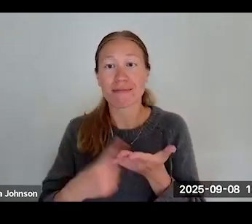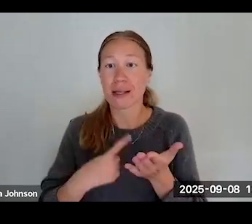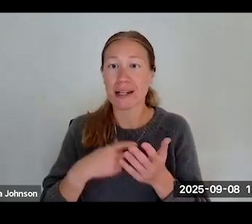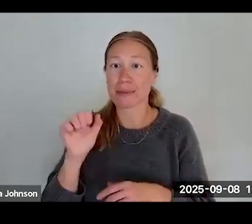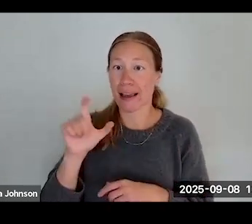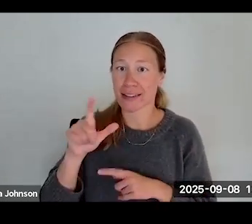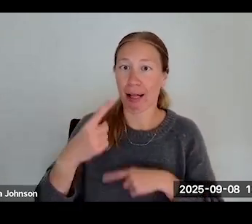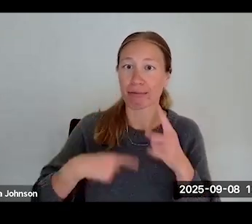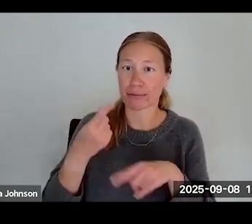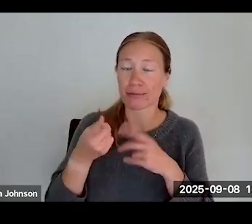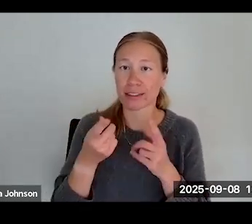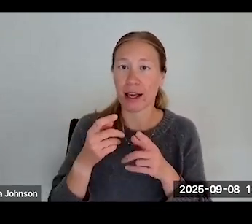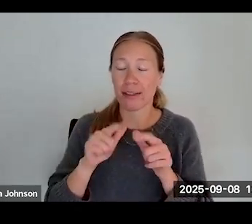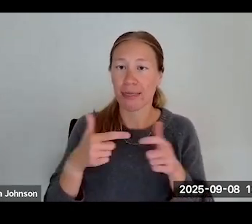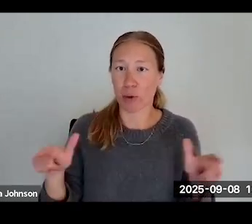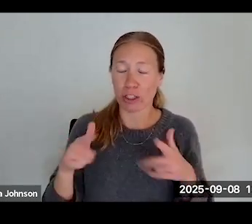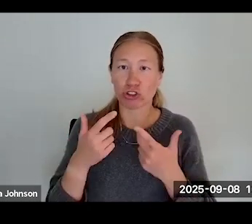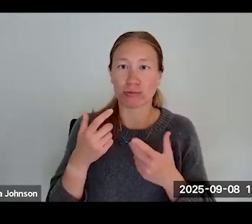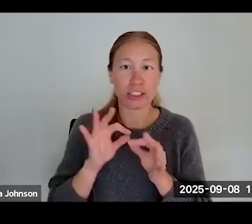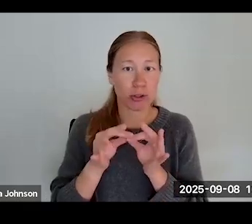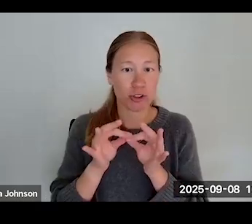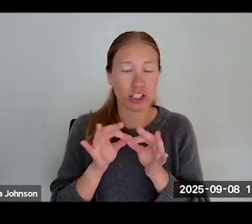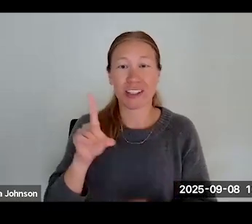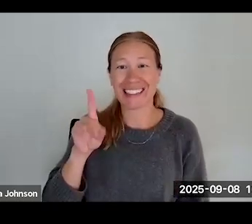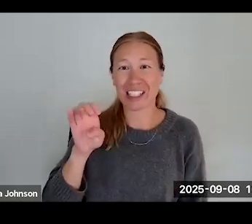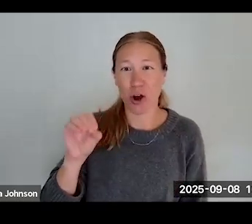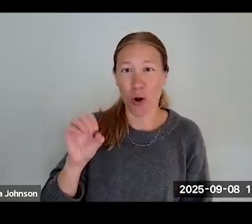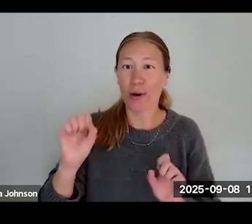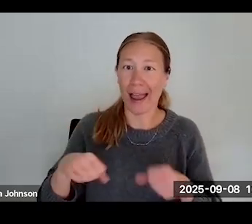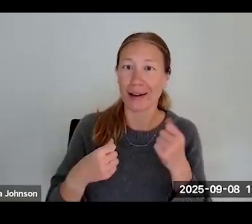The Disability Equity Office offers services to assist with media accessibility,